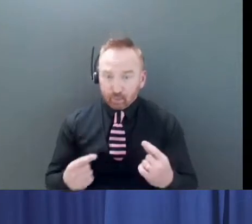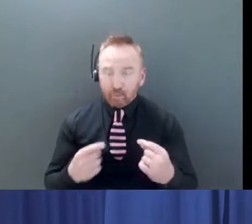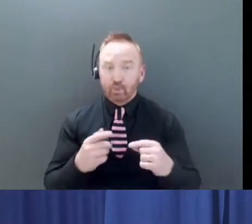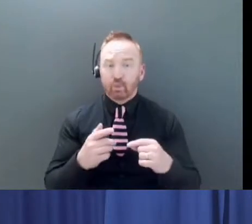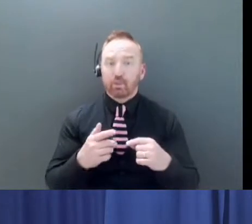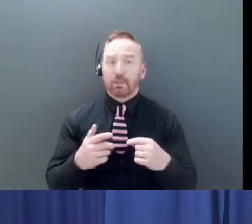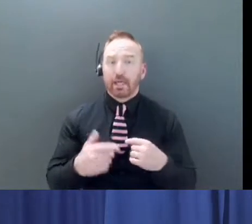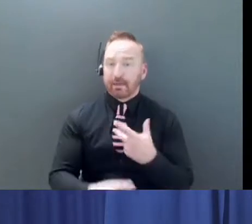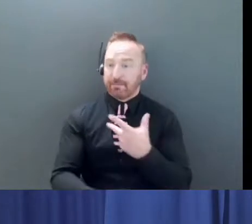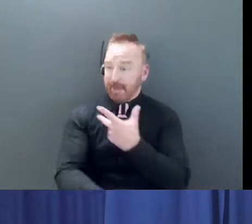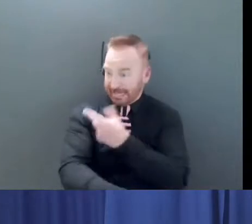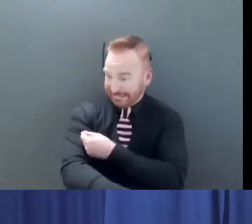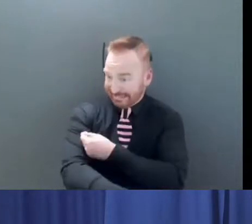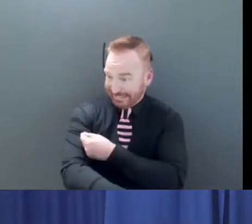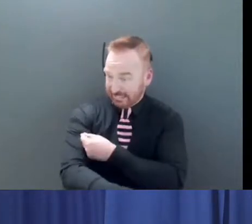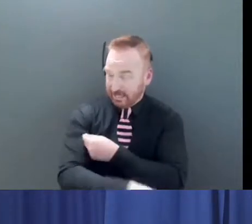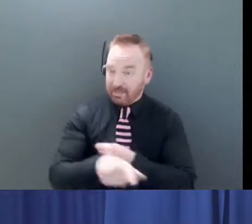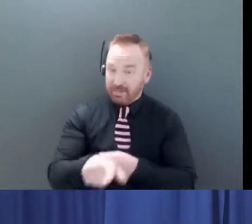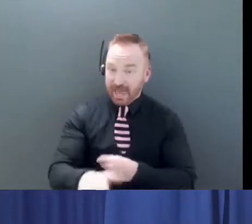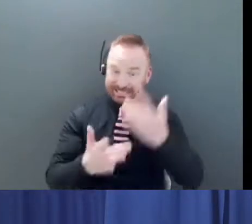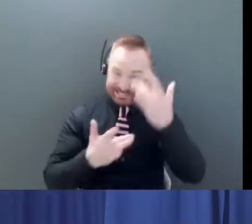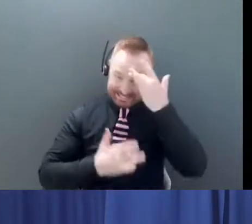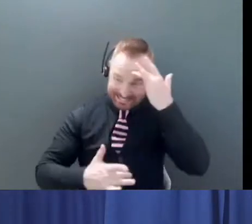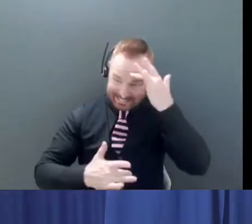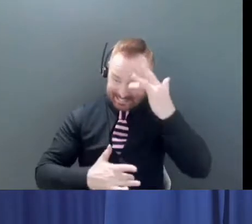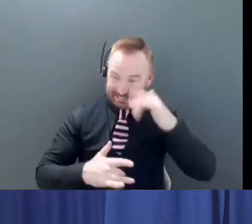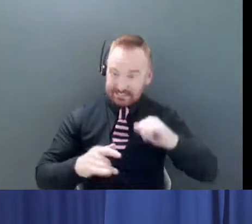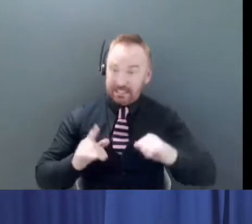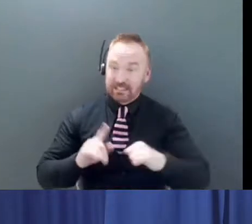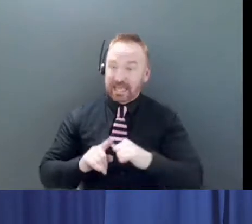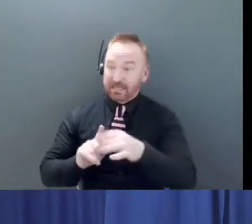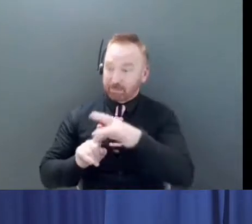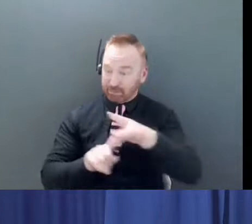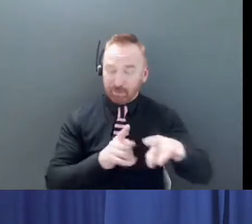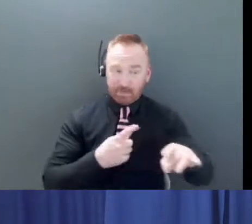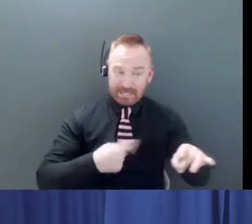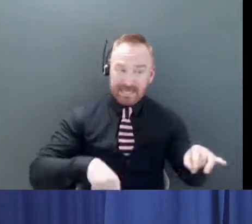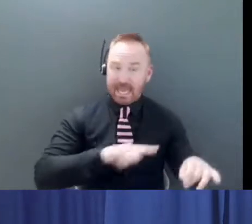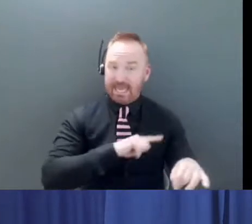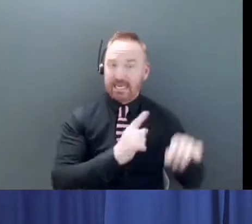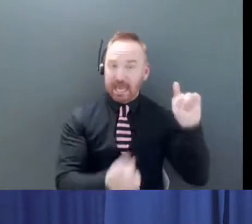another vaccine preventible disease being transmitted within a school setting and that